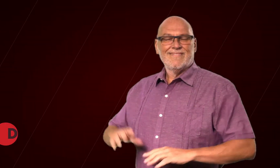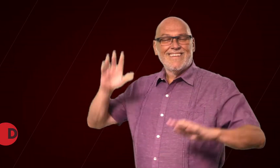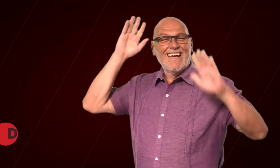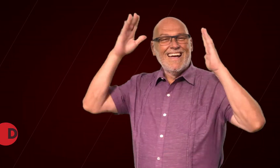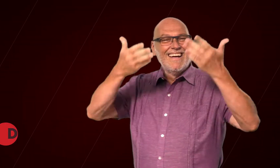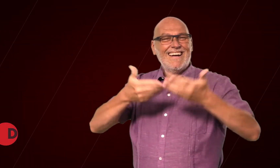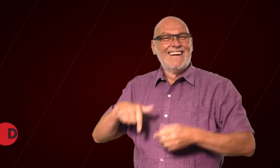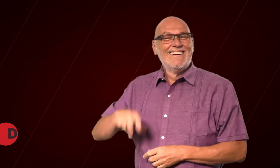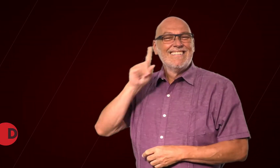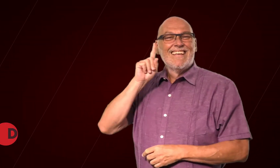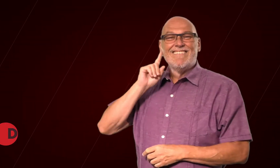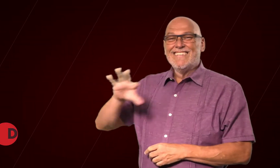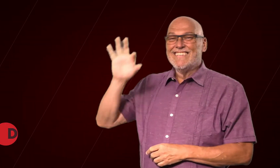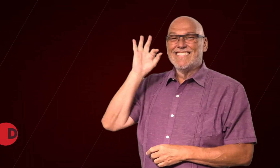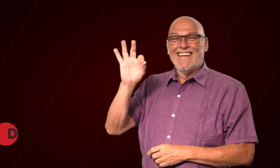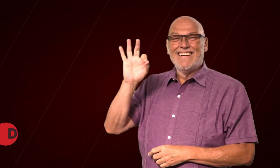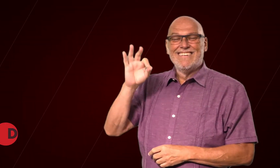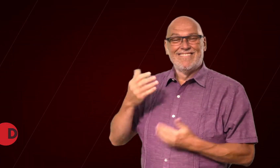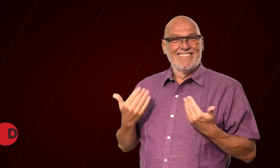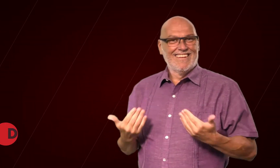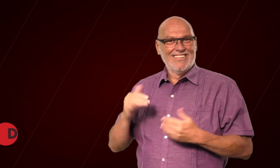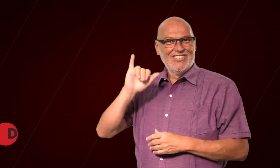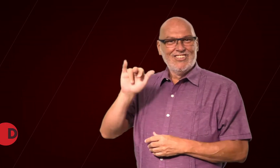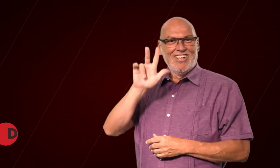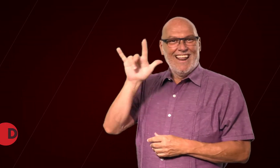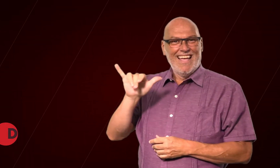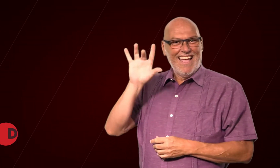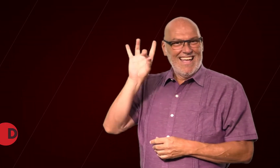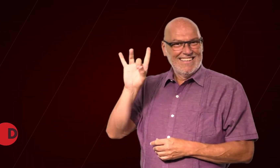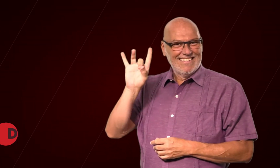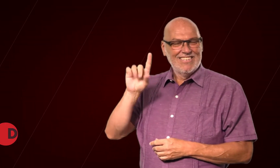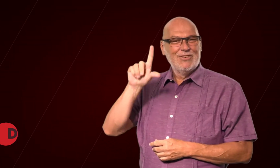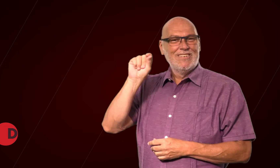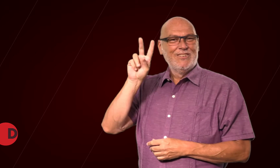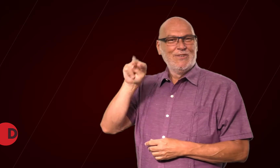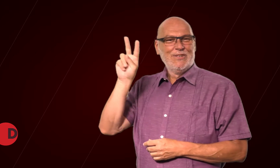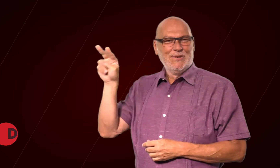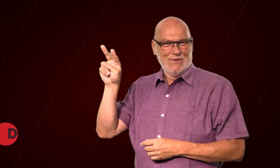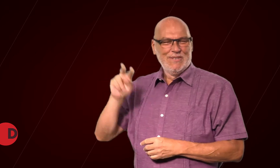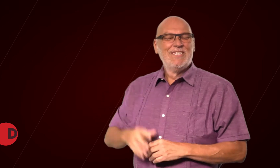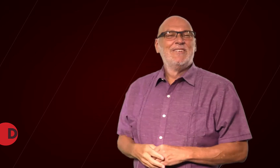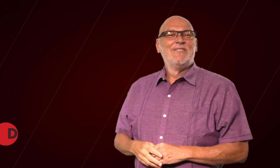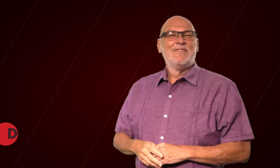[Anselmo]: Hello! This is DeafDots, 8 July 2022.